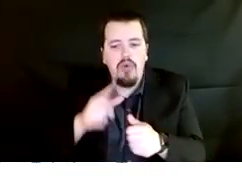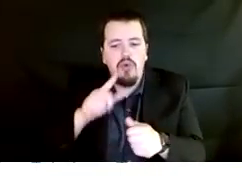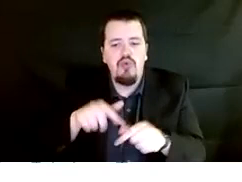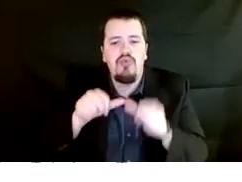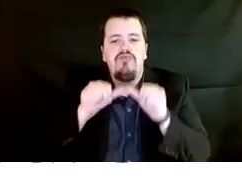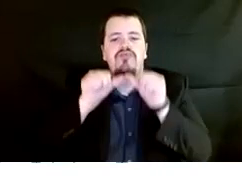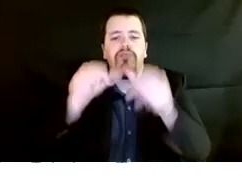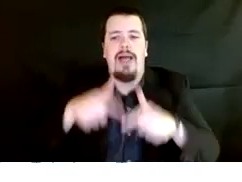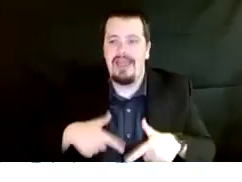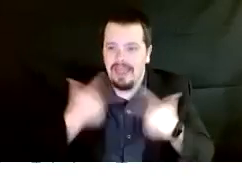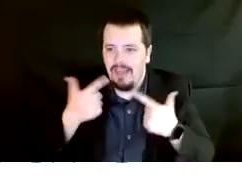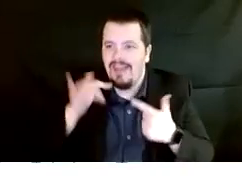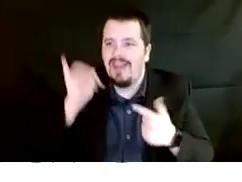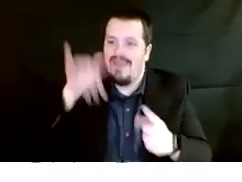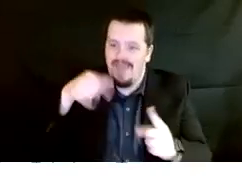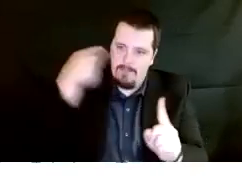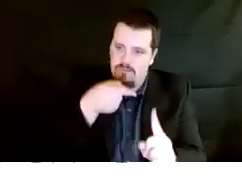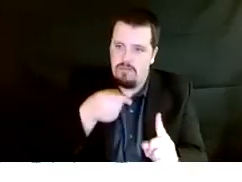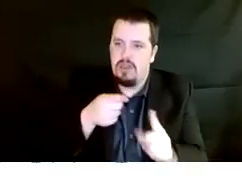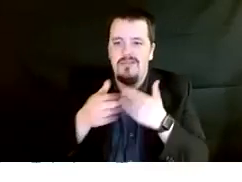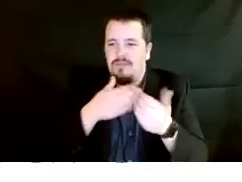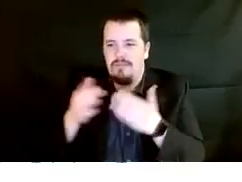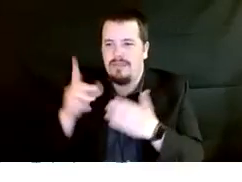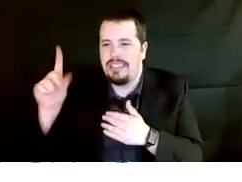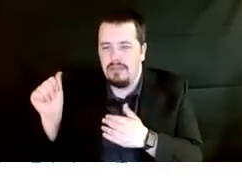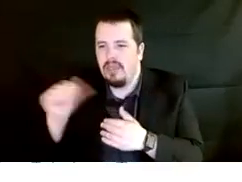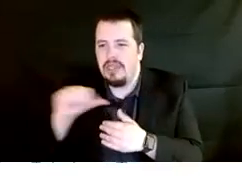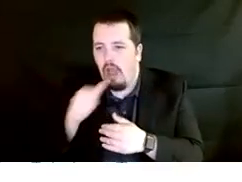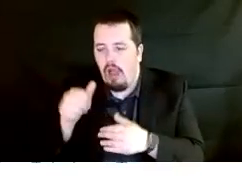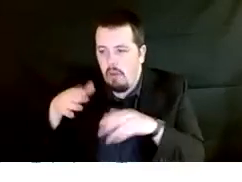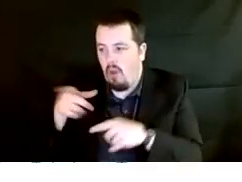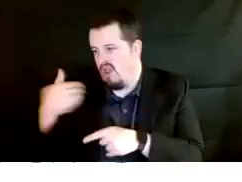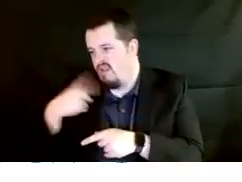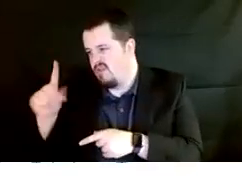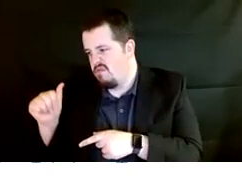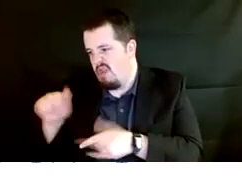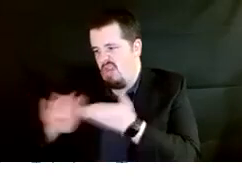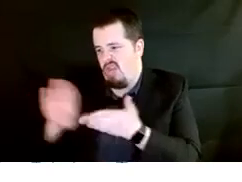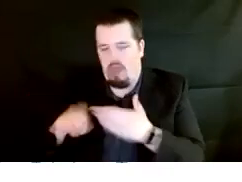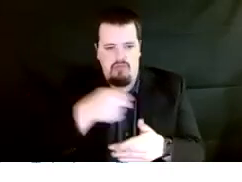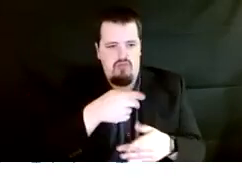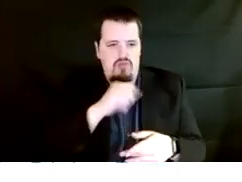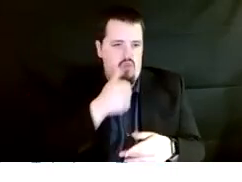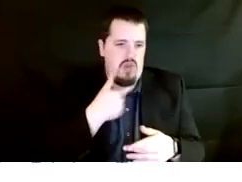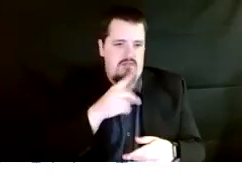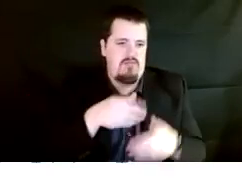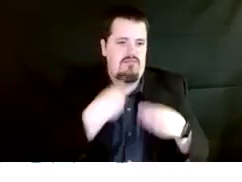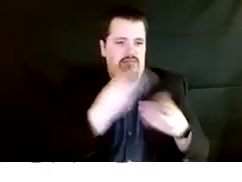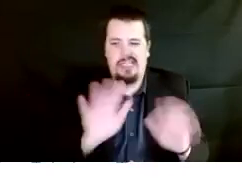that medical episode and not necessarily based on their disability at all um the only question